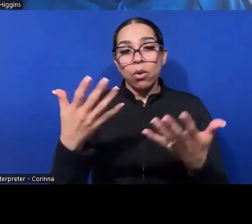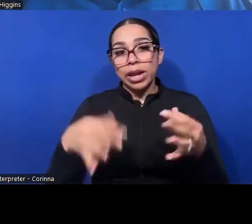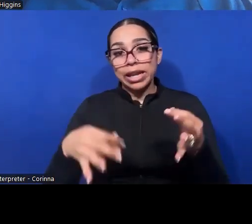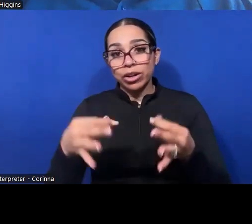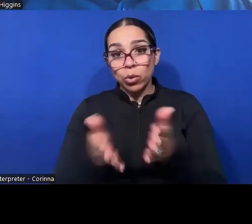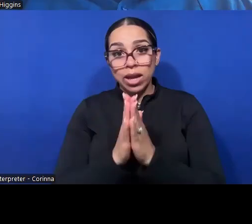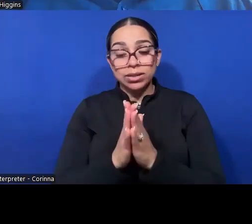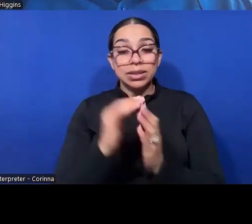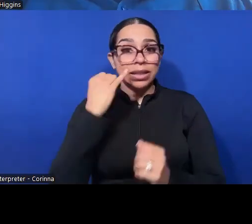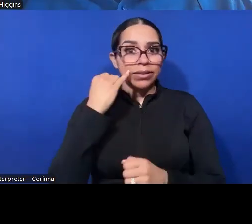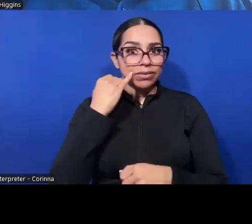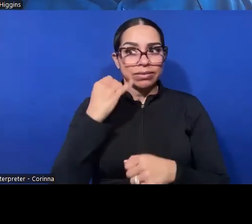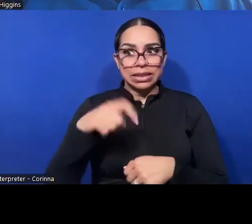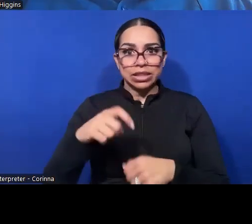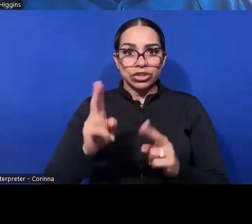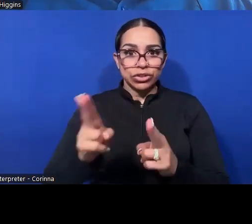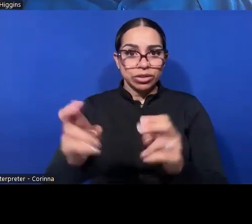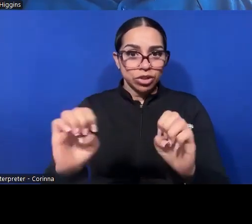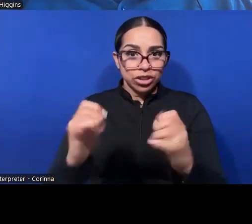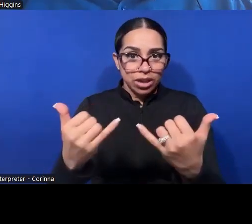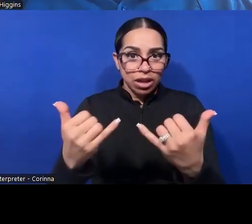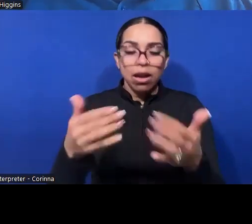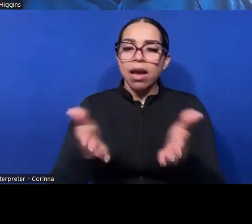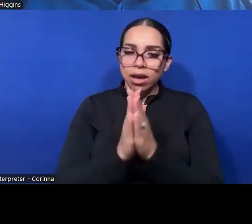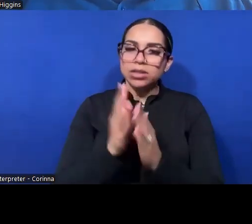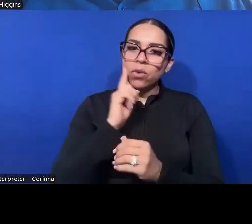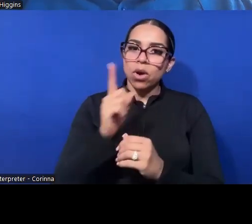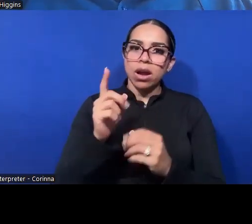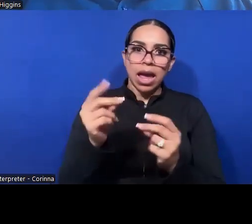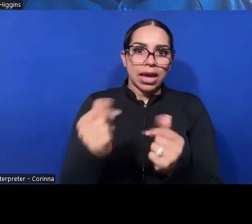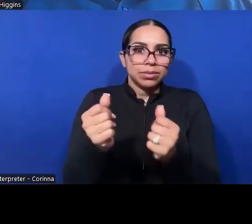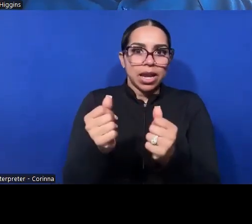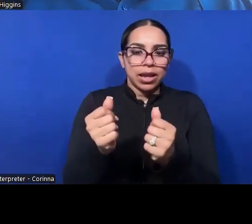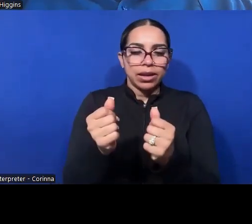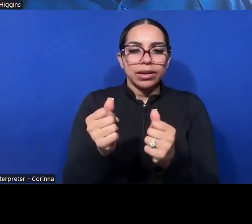you can ask for an expedited, appeal. So the appeal takes place, in, a